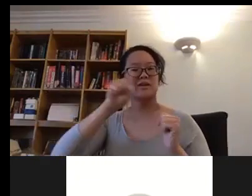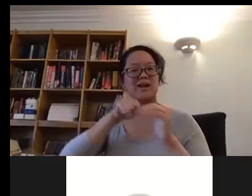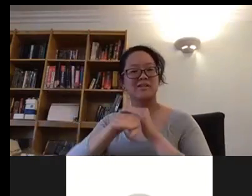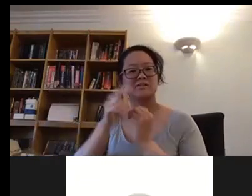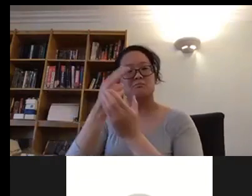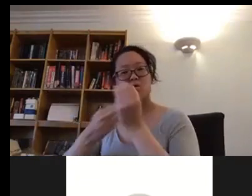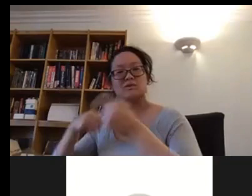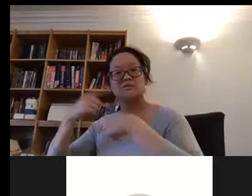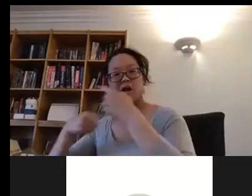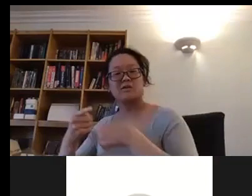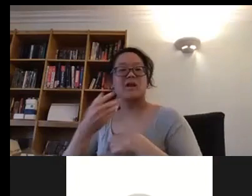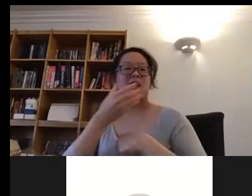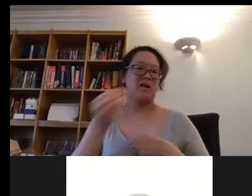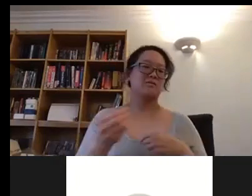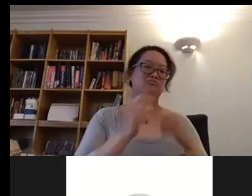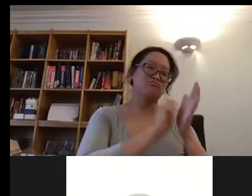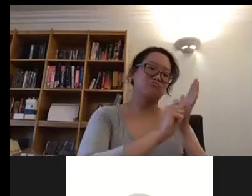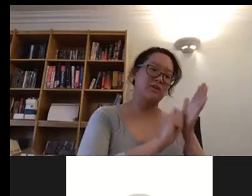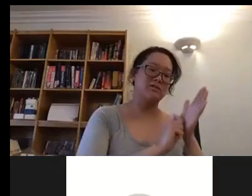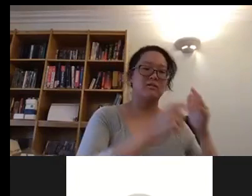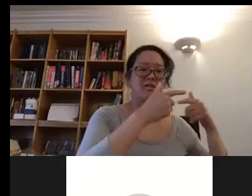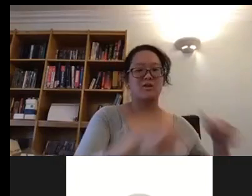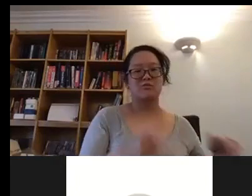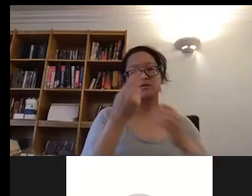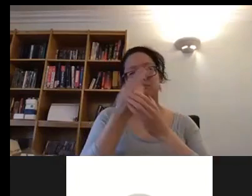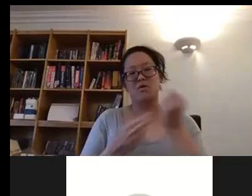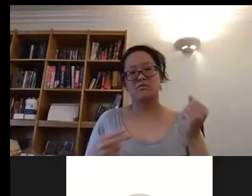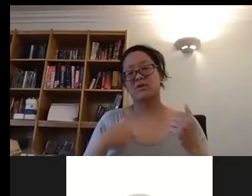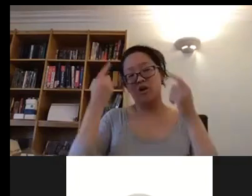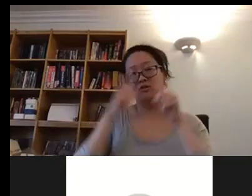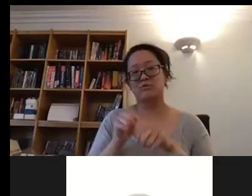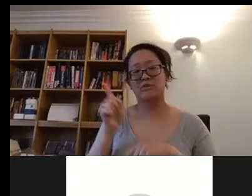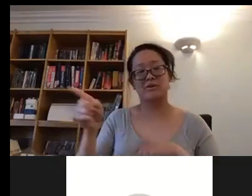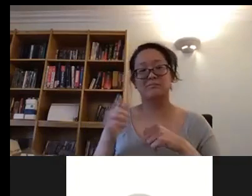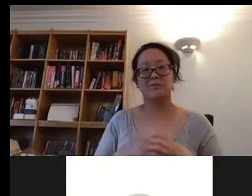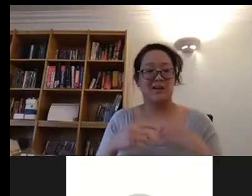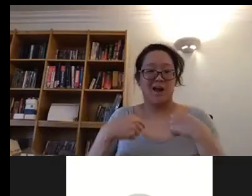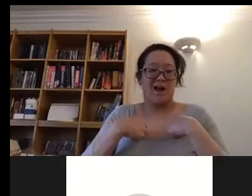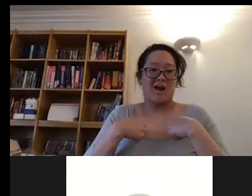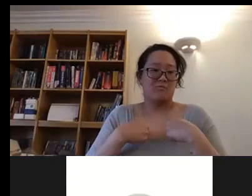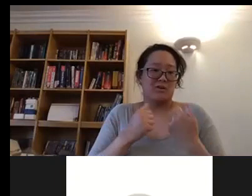I wanted to emphasize the access needs to be both in written and in sign language,